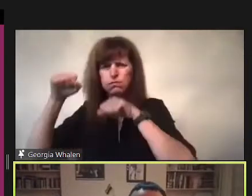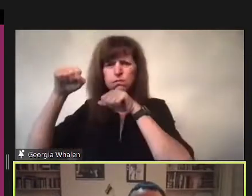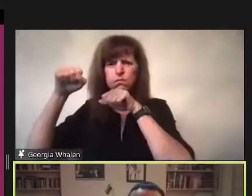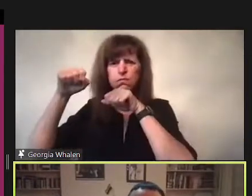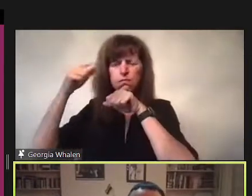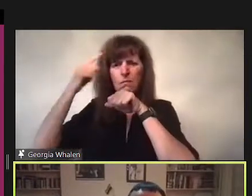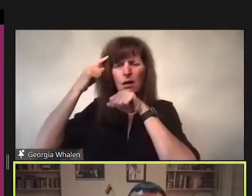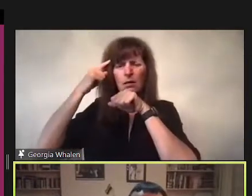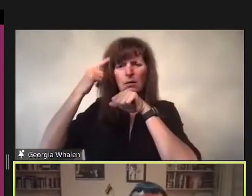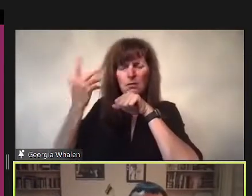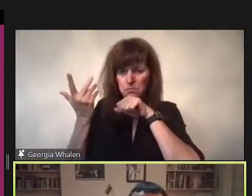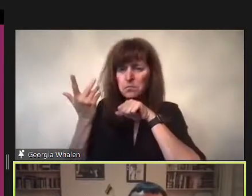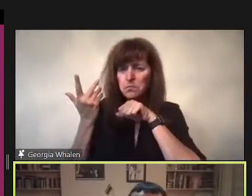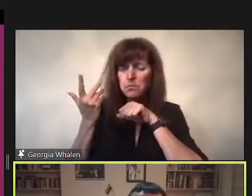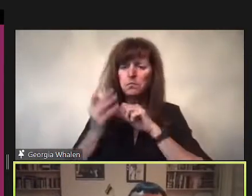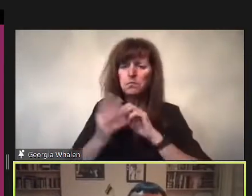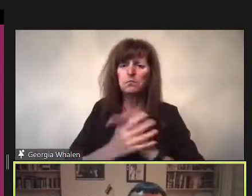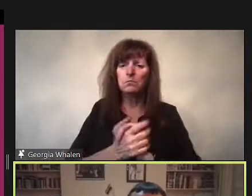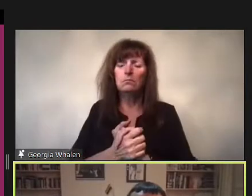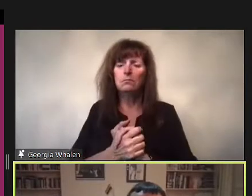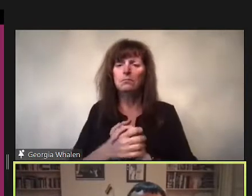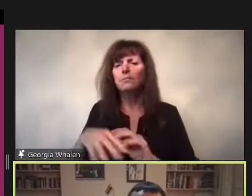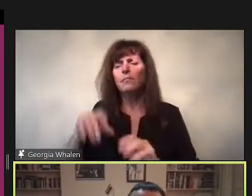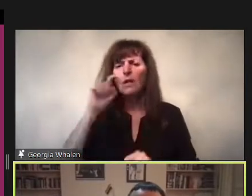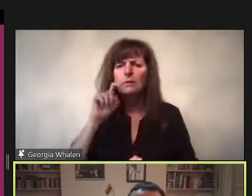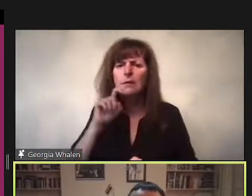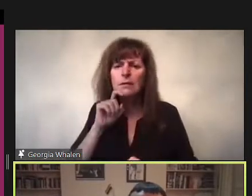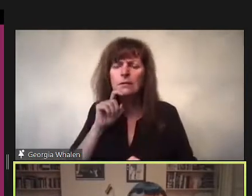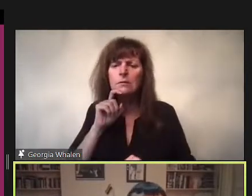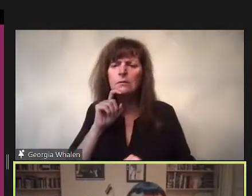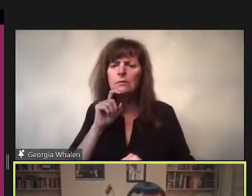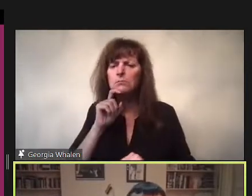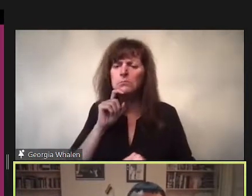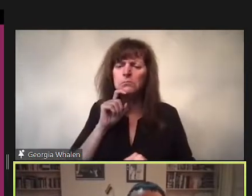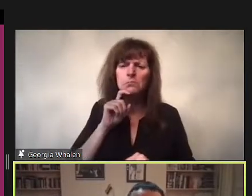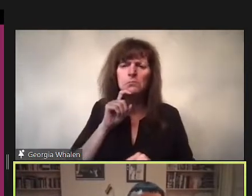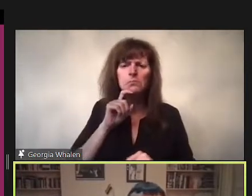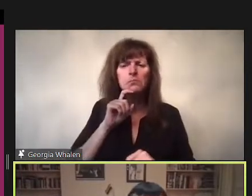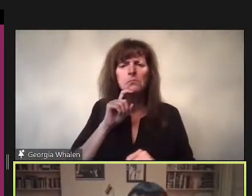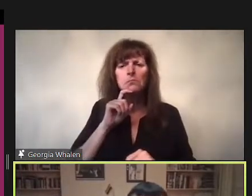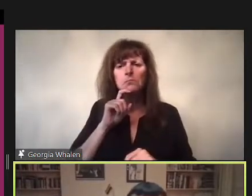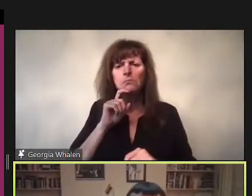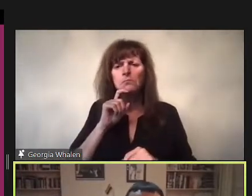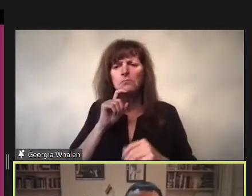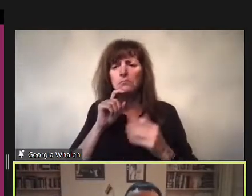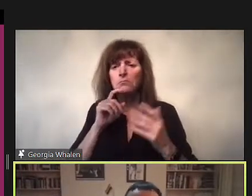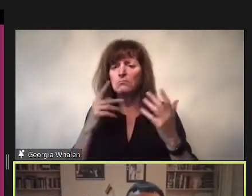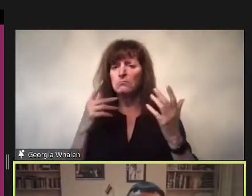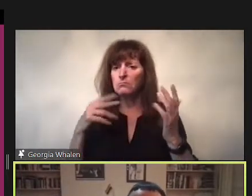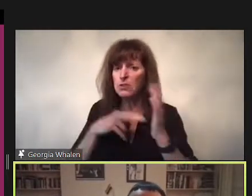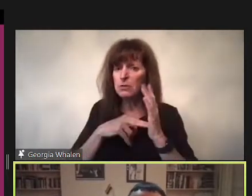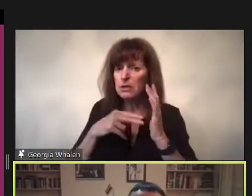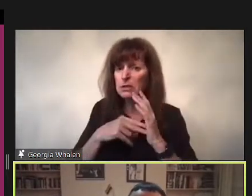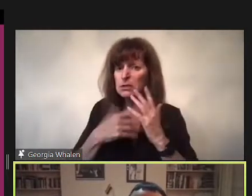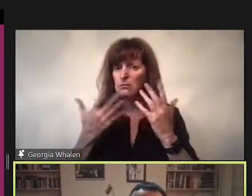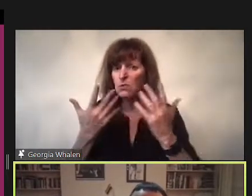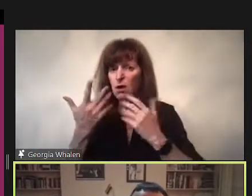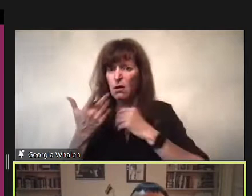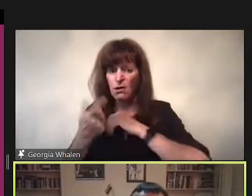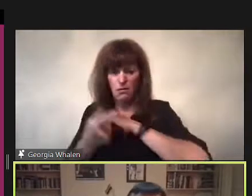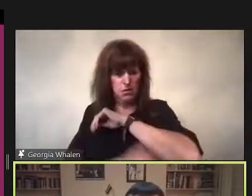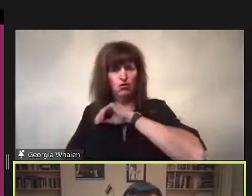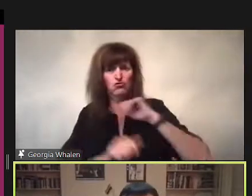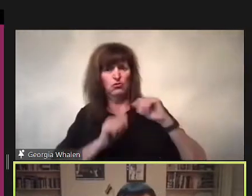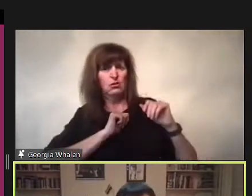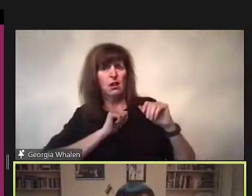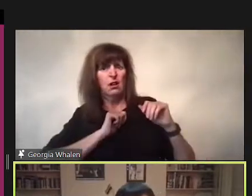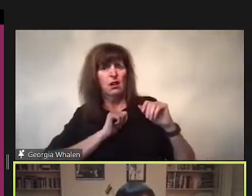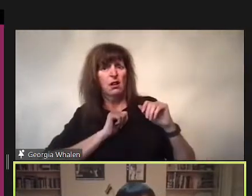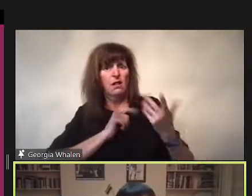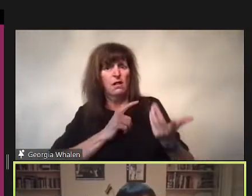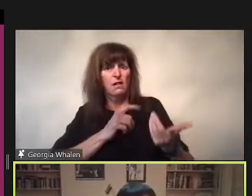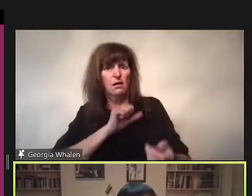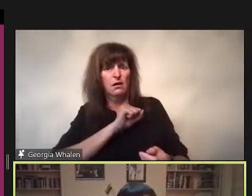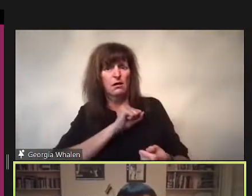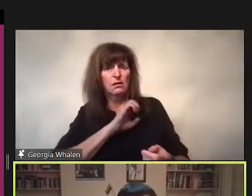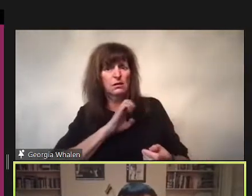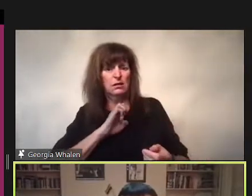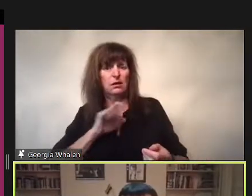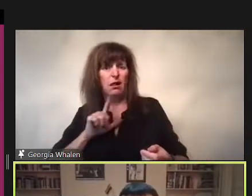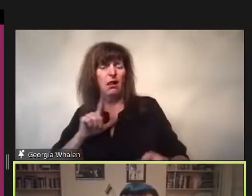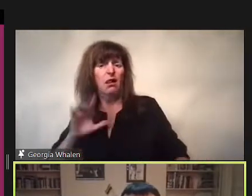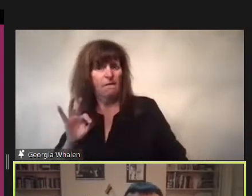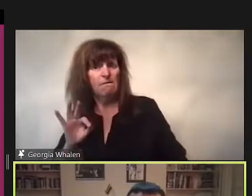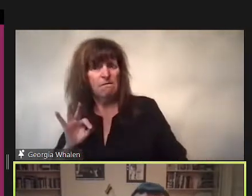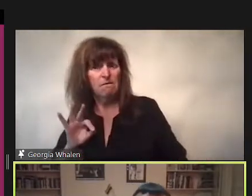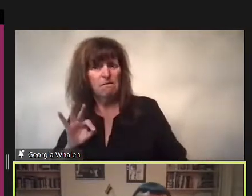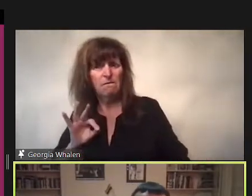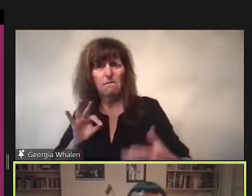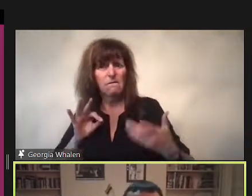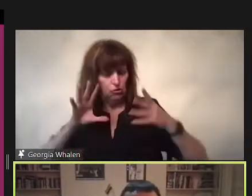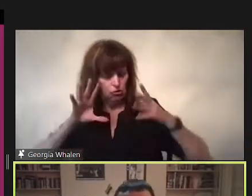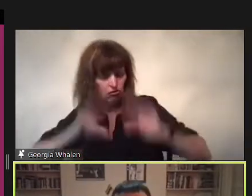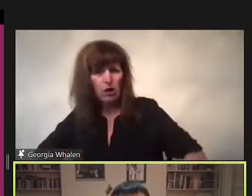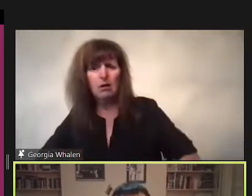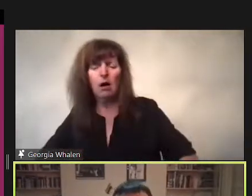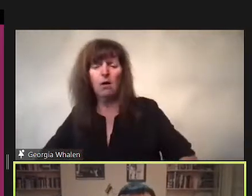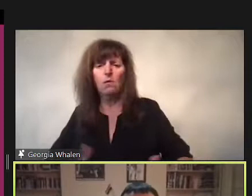Sex removes us from the realm of intersubjectivity by always tending towards a radical disintegration and humiliation of the self.